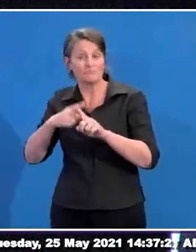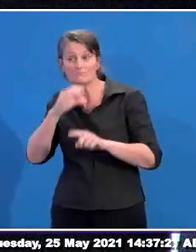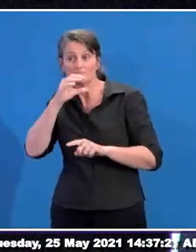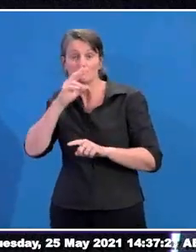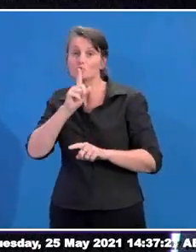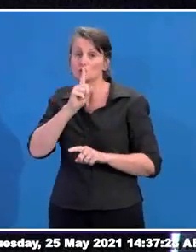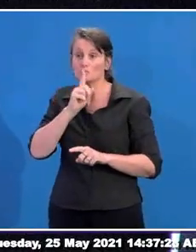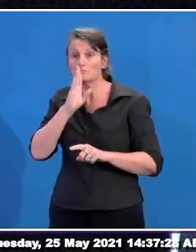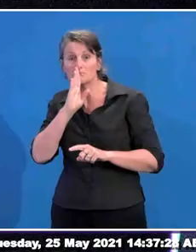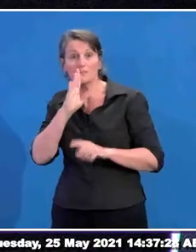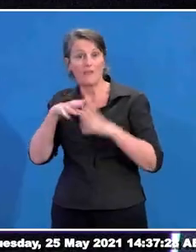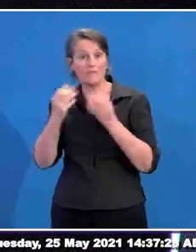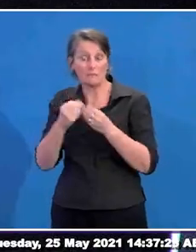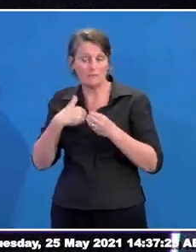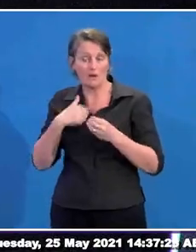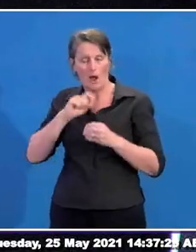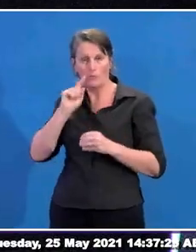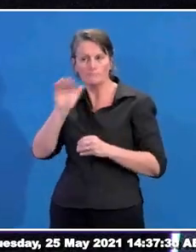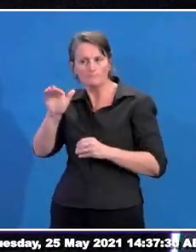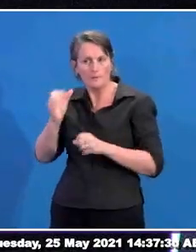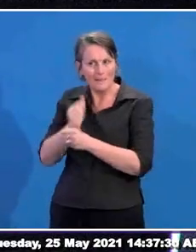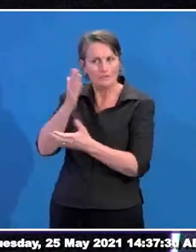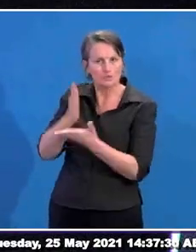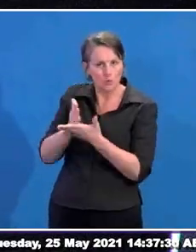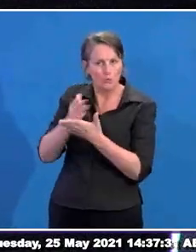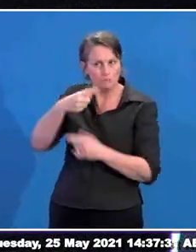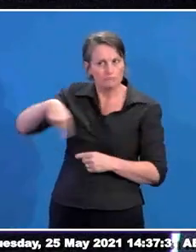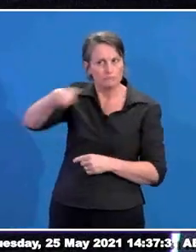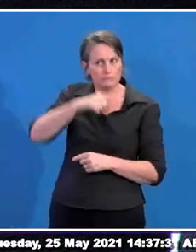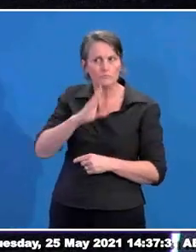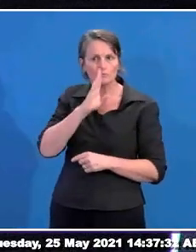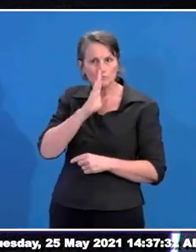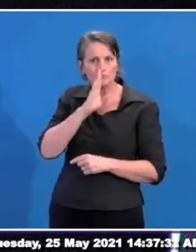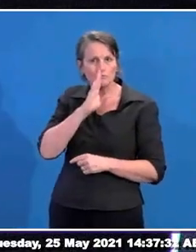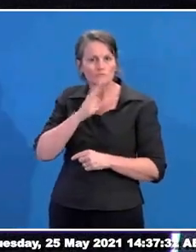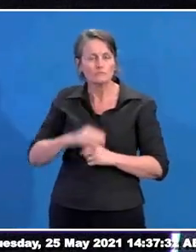I like to ensure that there's confidentiality so that we're not